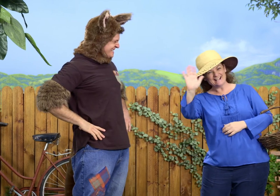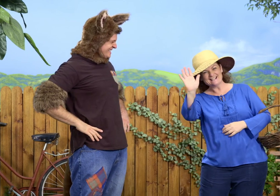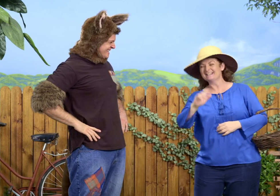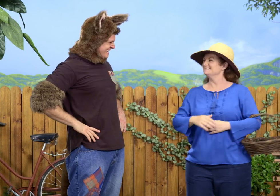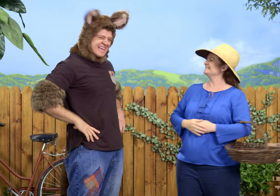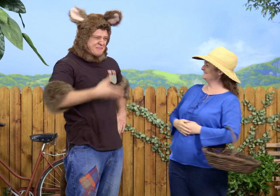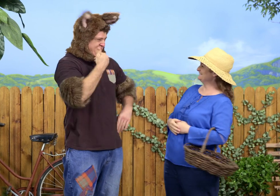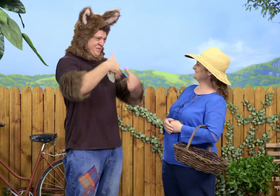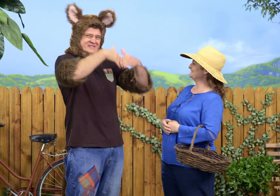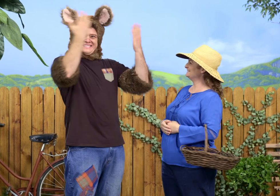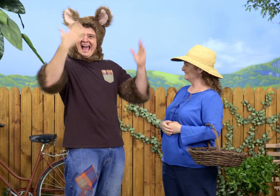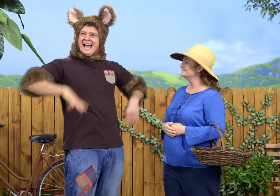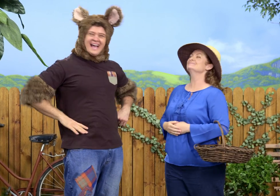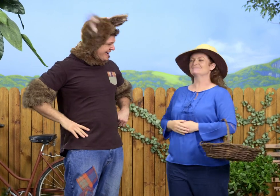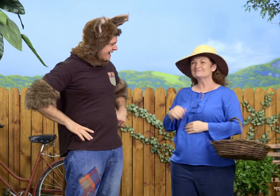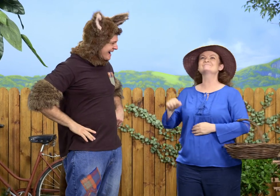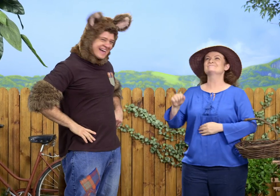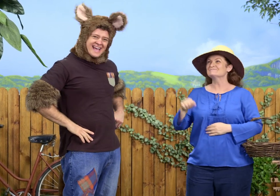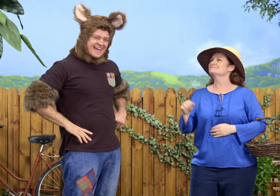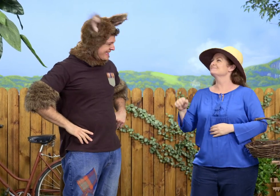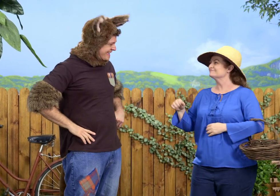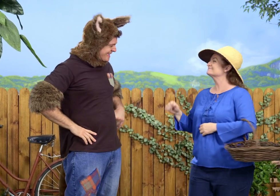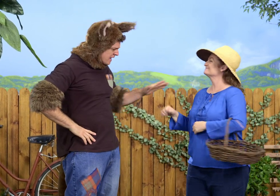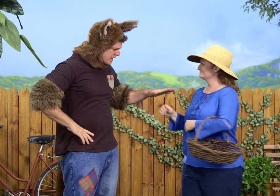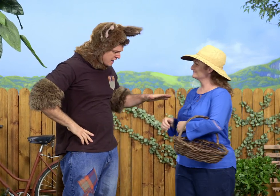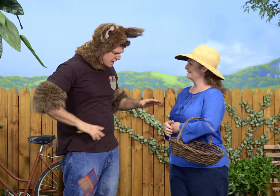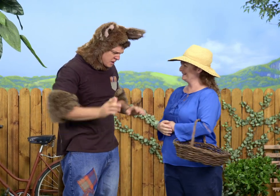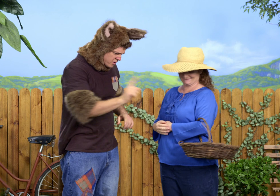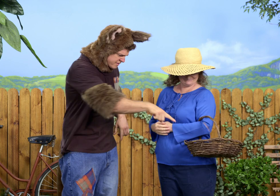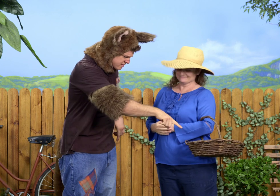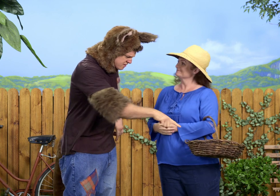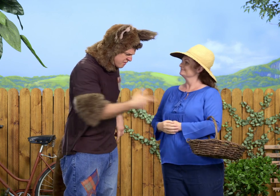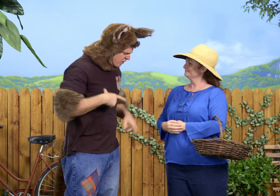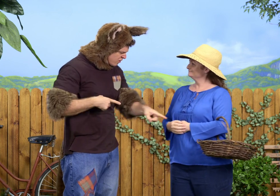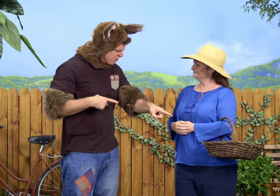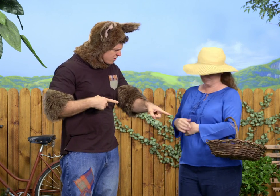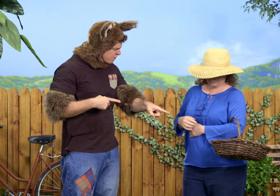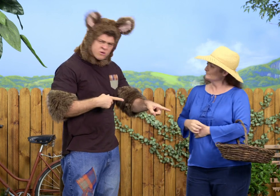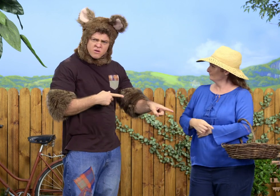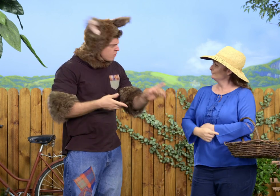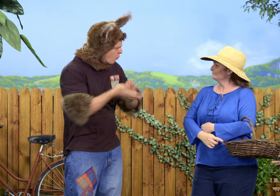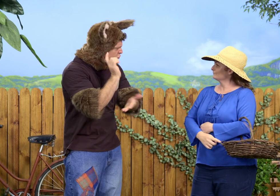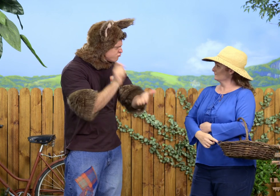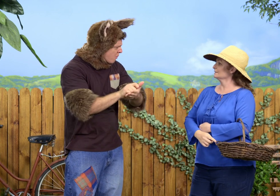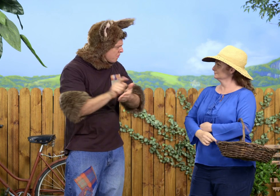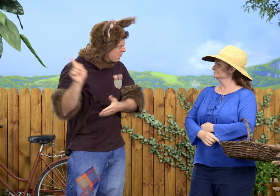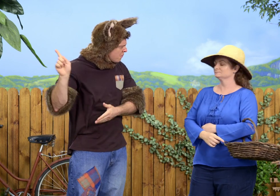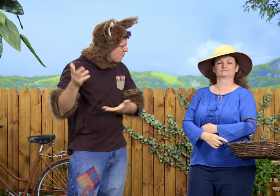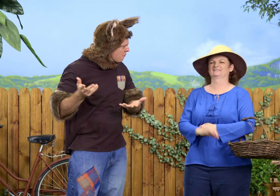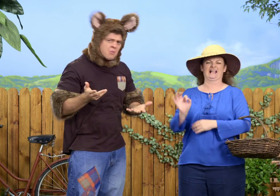Hi! It's a beautiful day. Yes, it is, Possum. Sally, what's that for? Are you going to the shops?